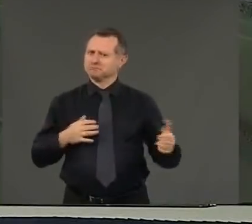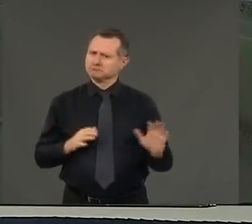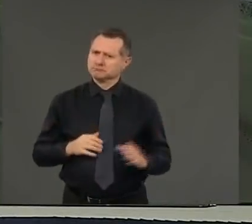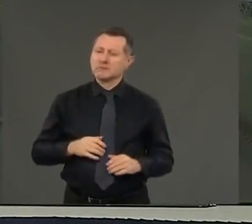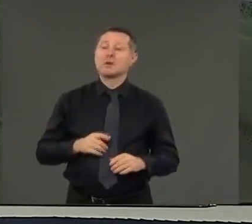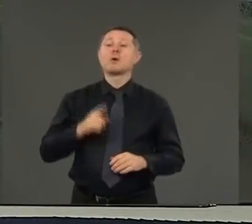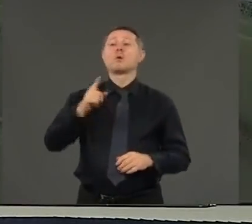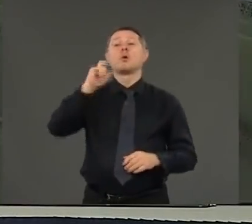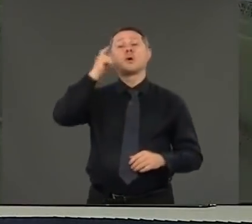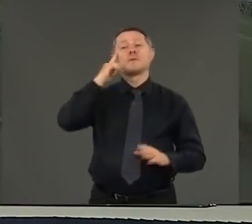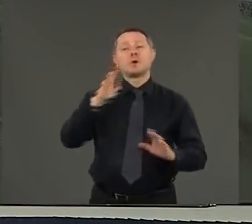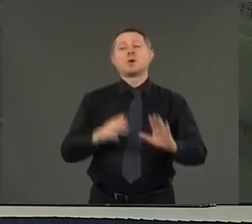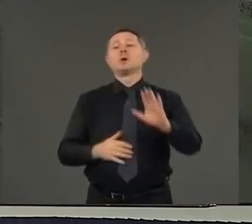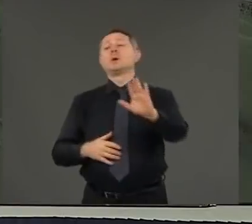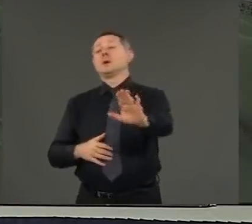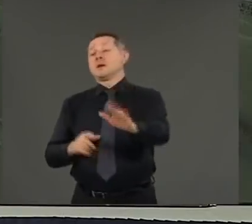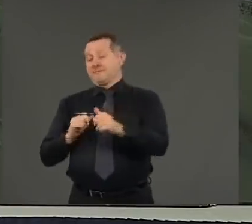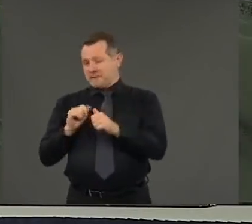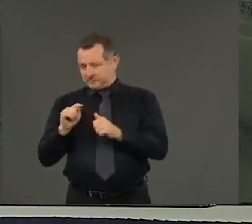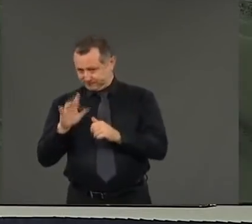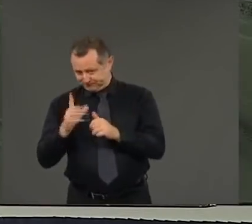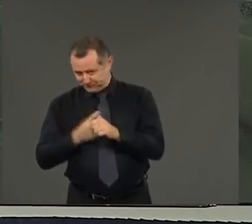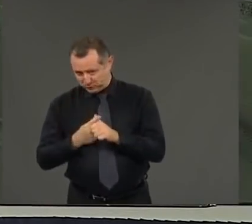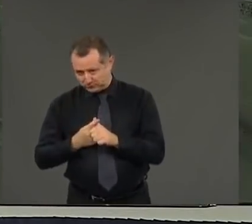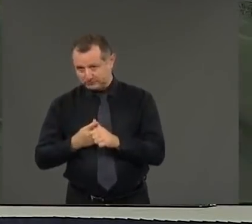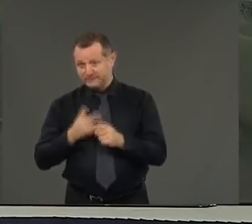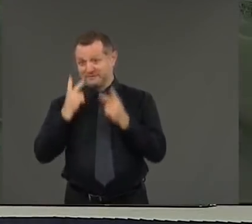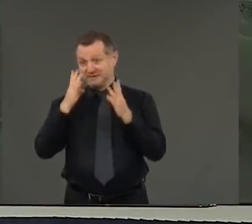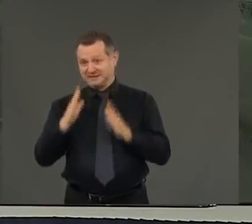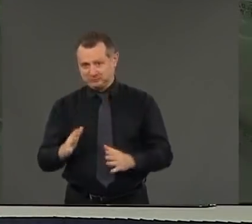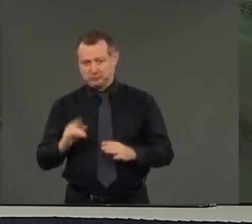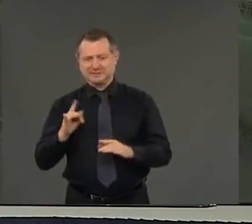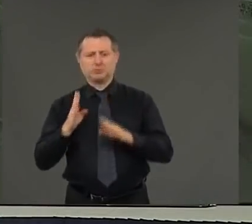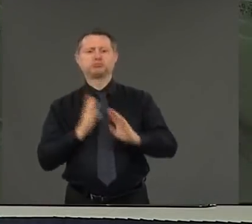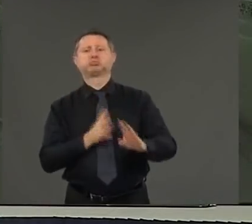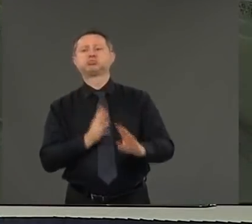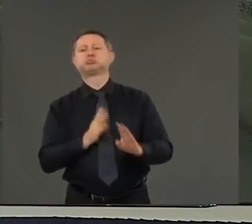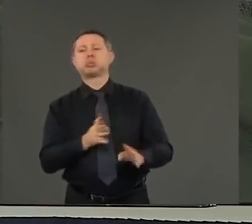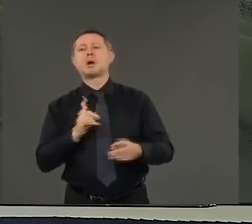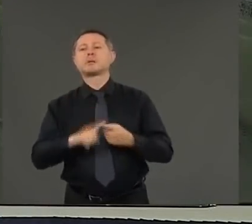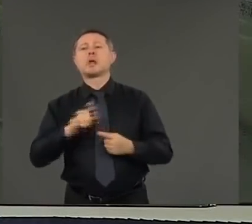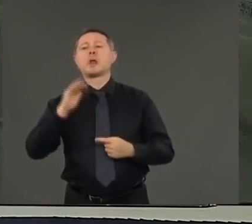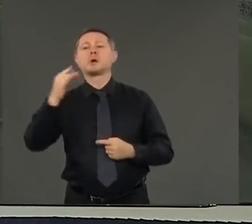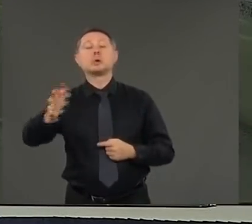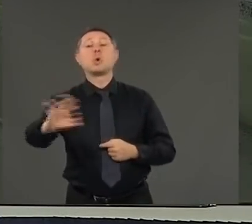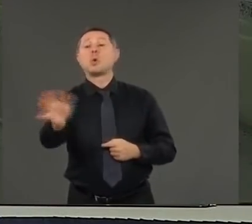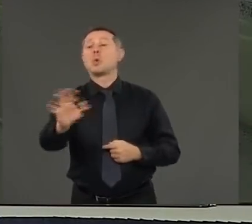WERE BARRED FROM GOING INTO THEM SO DOES THAT MEAN PRIMARILY IT WAS THE STAFF WHO SPREAD IT?